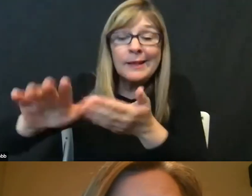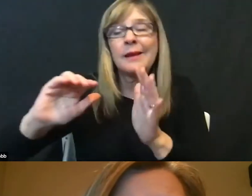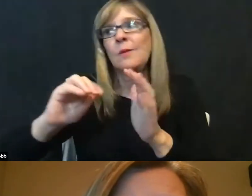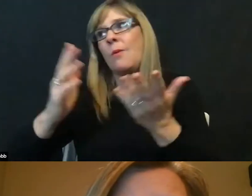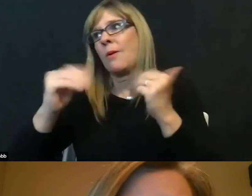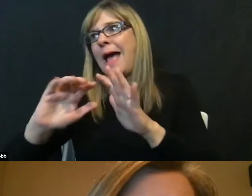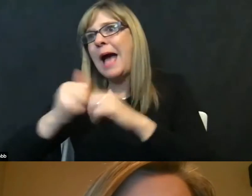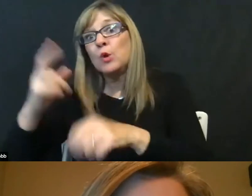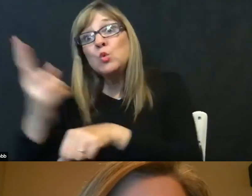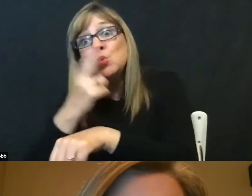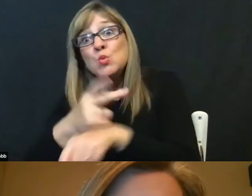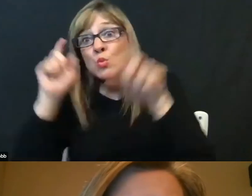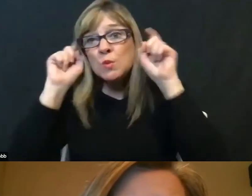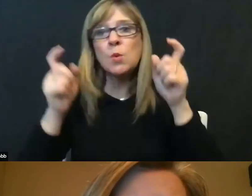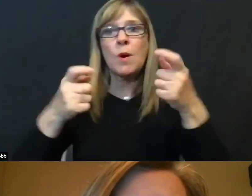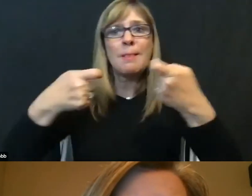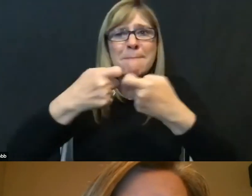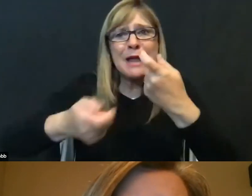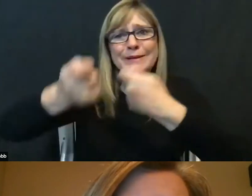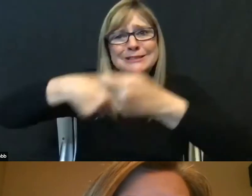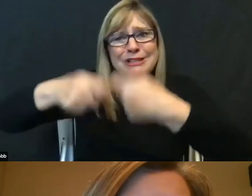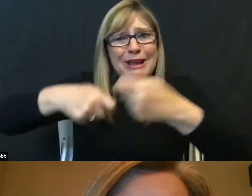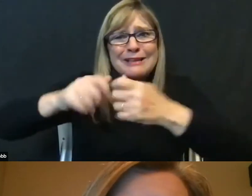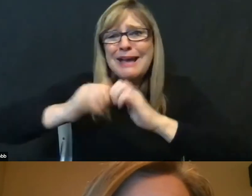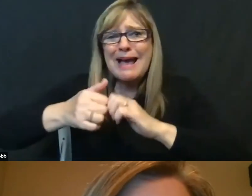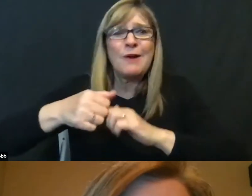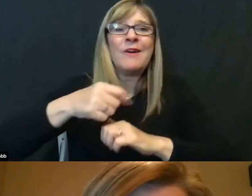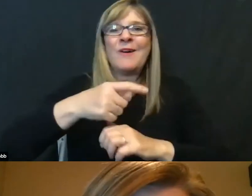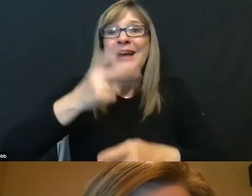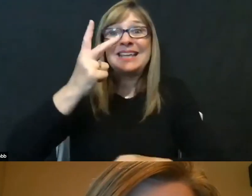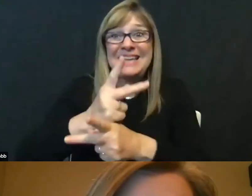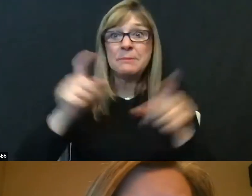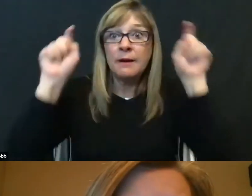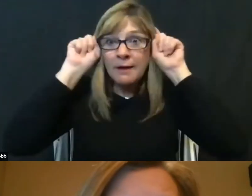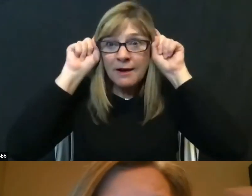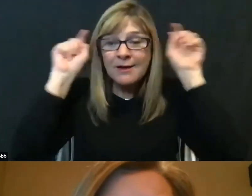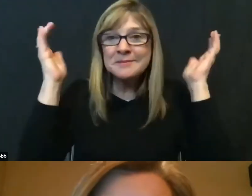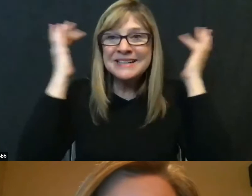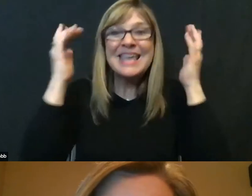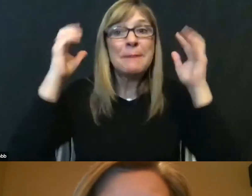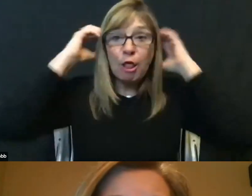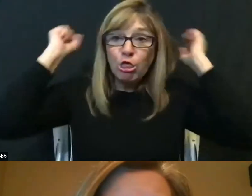or how to change the battery, how to keep them on him because he may want to just yank them off. >> Yeah.